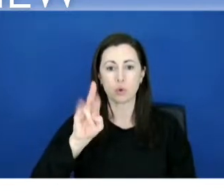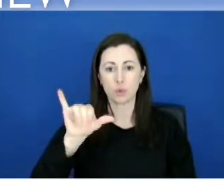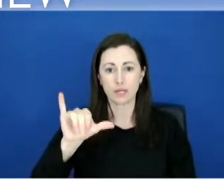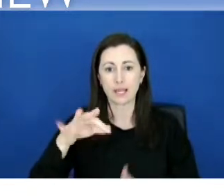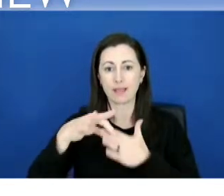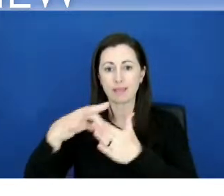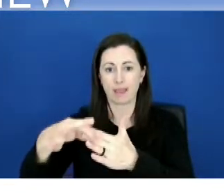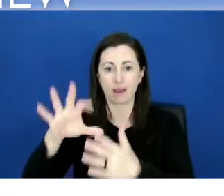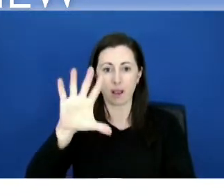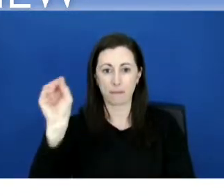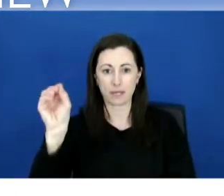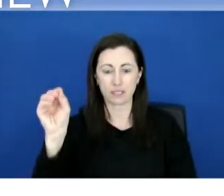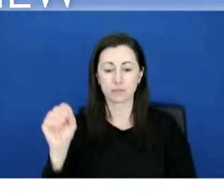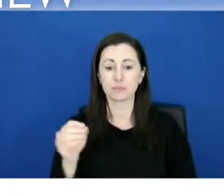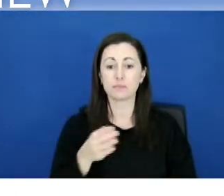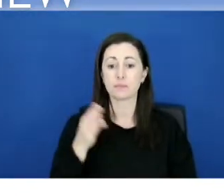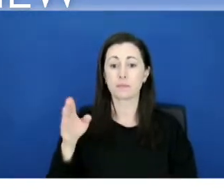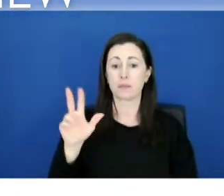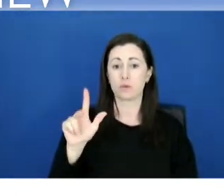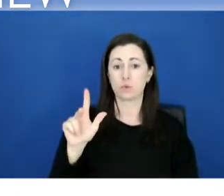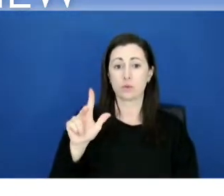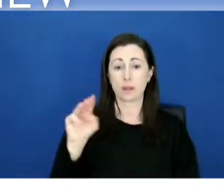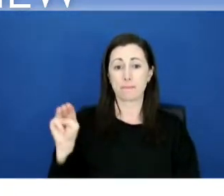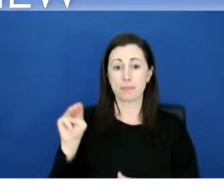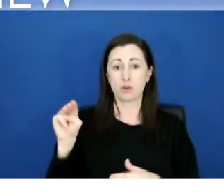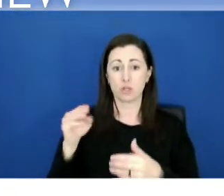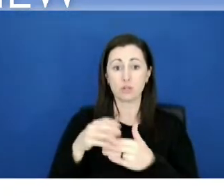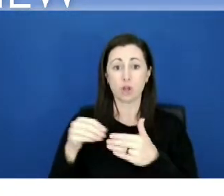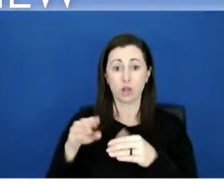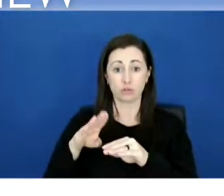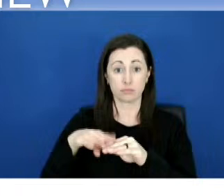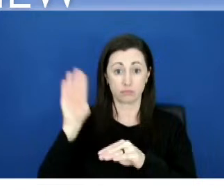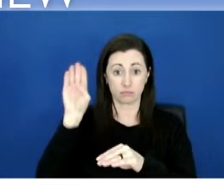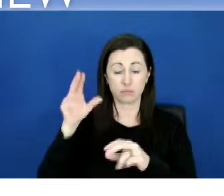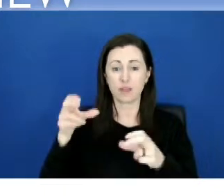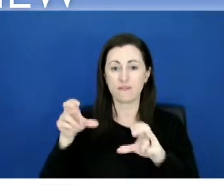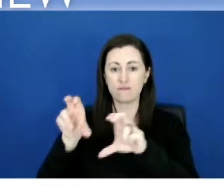MADE WITH THE MINORITY LED